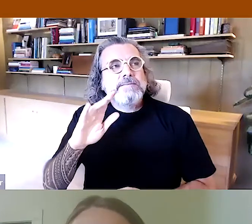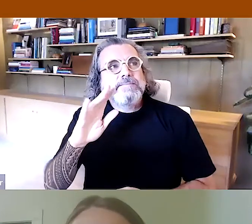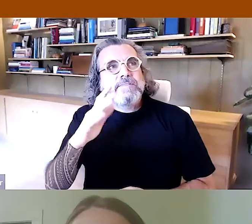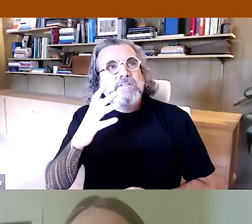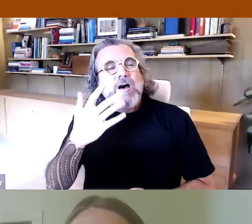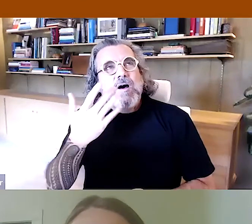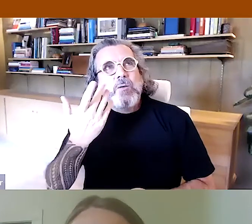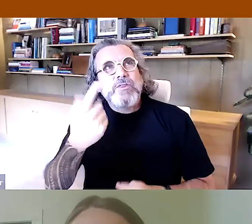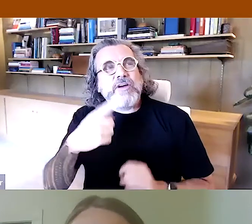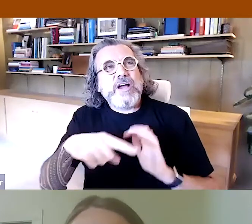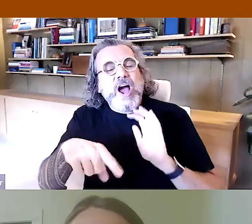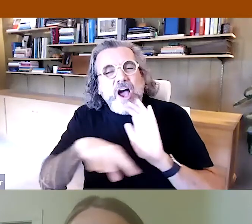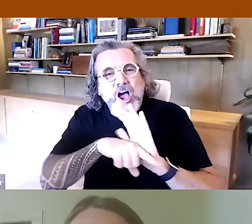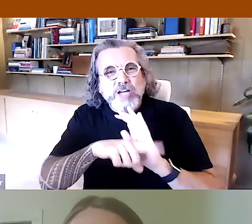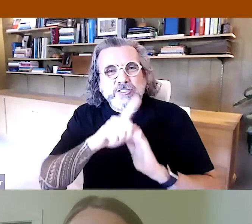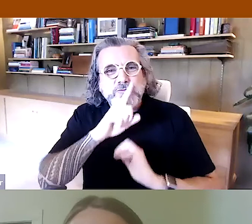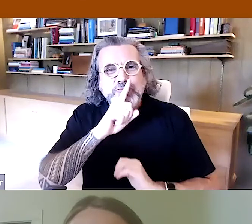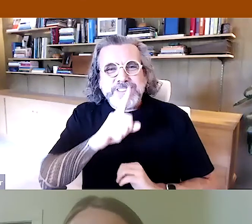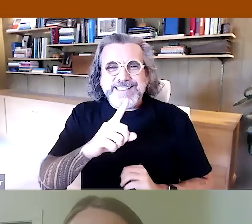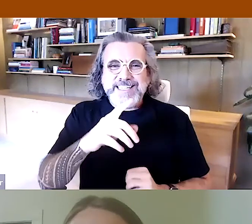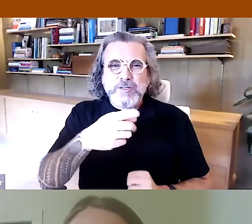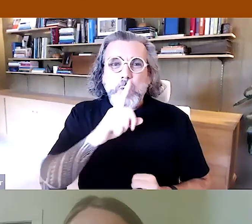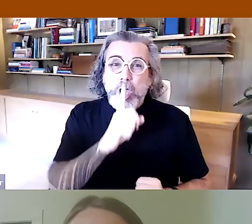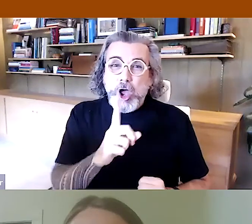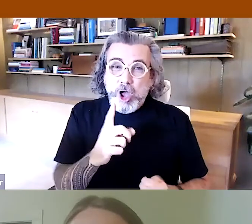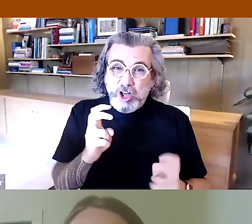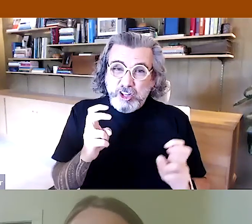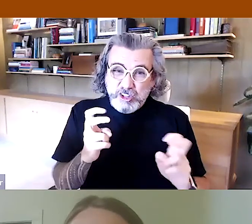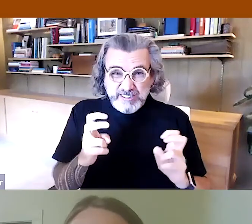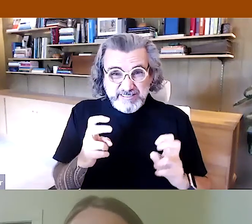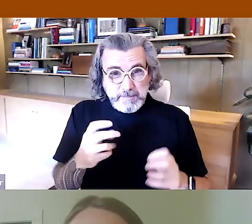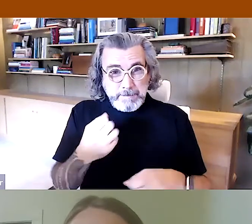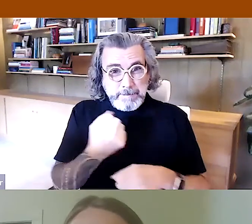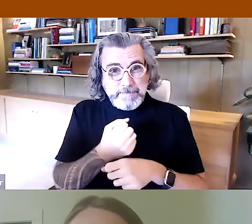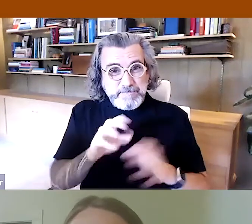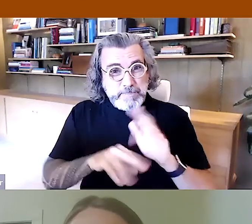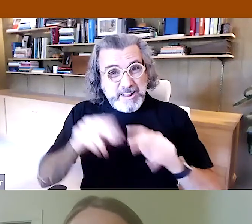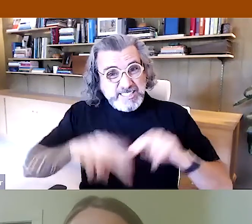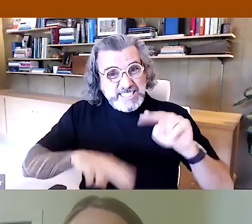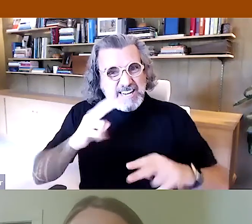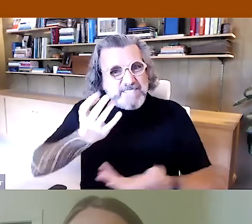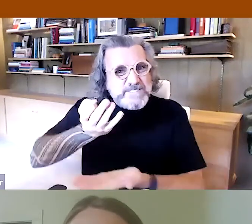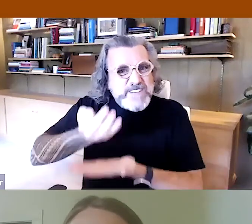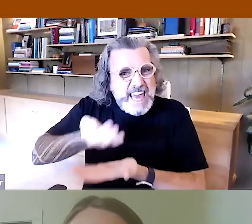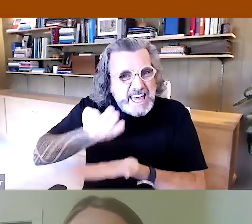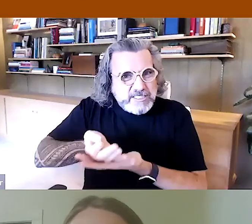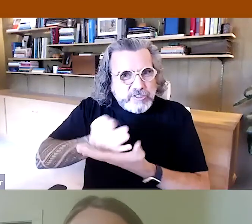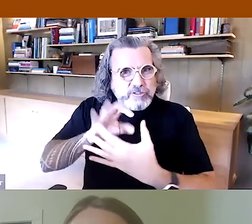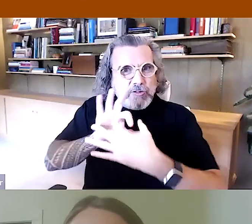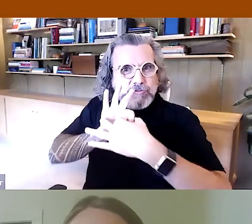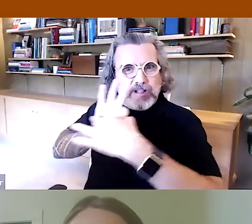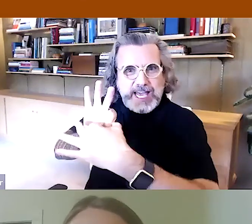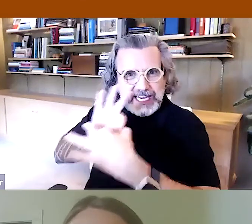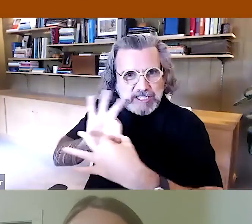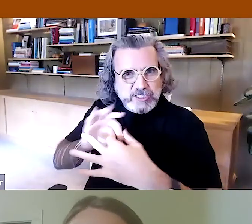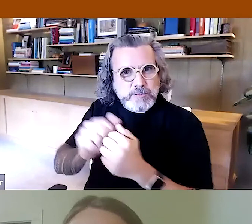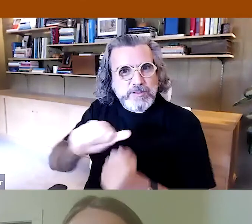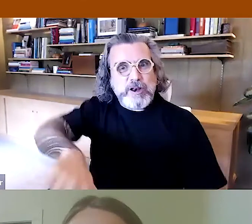that I have been involved in. As far as the cons go, it's really you're building